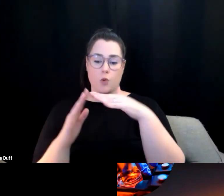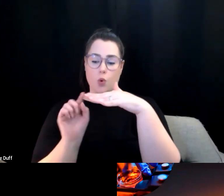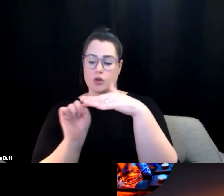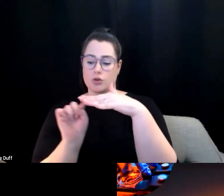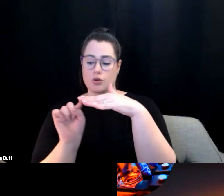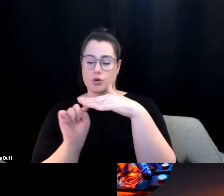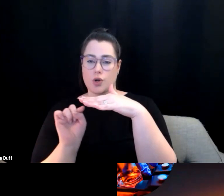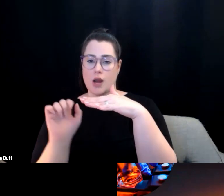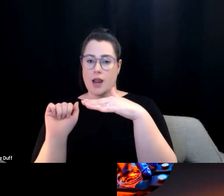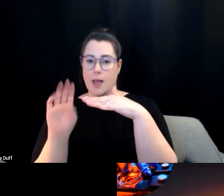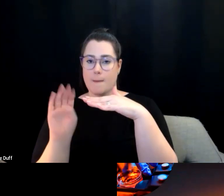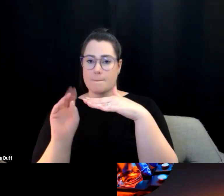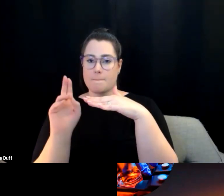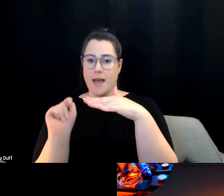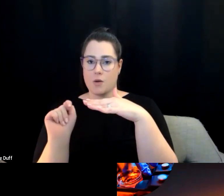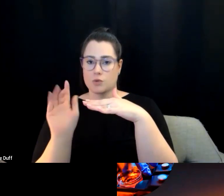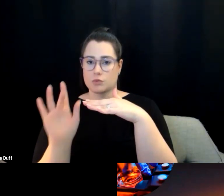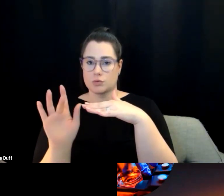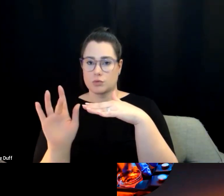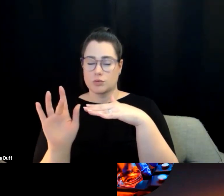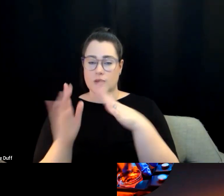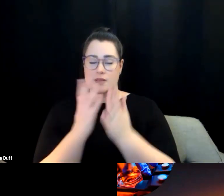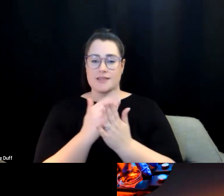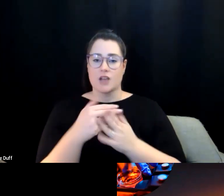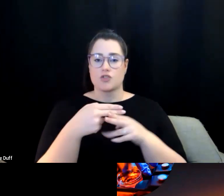On that page, if you go to the section called Uploading Documents,